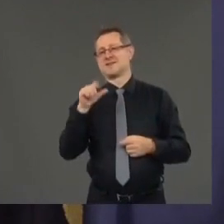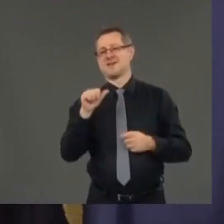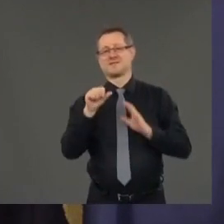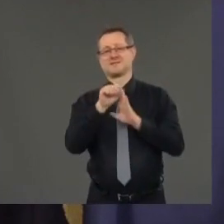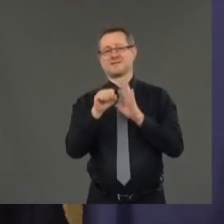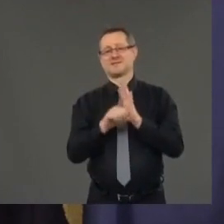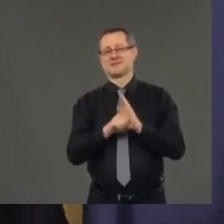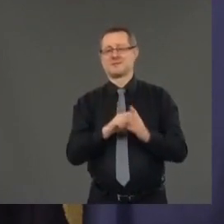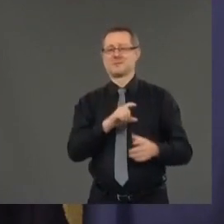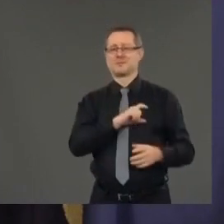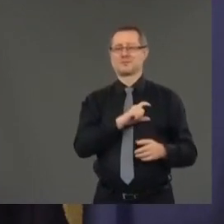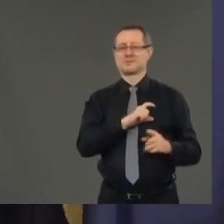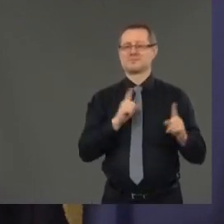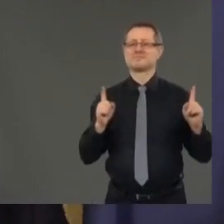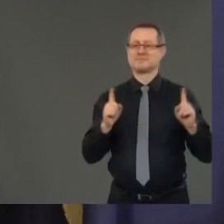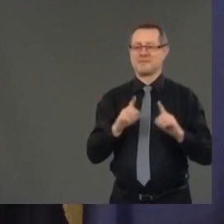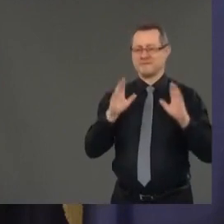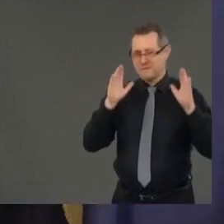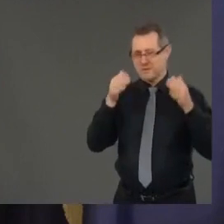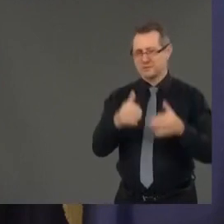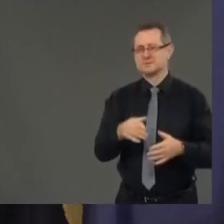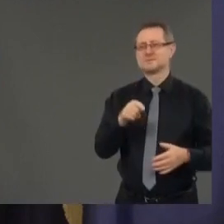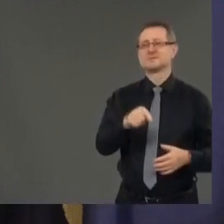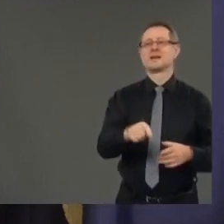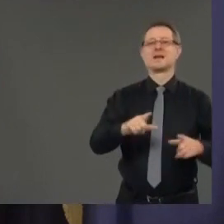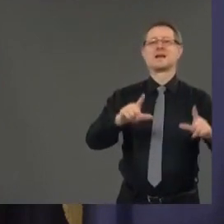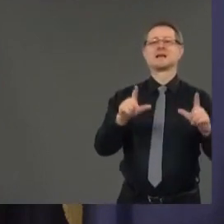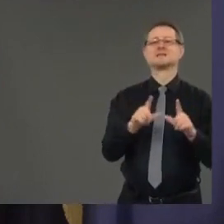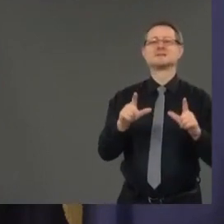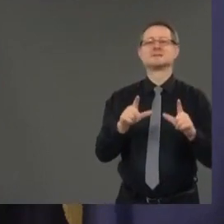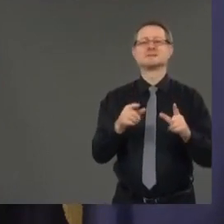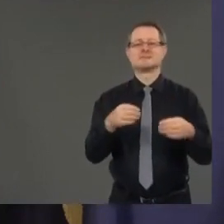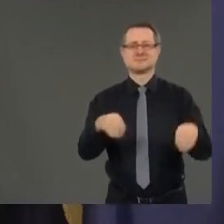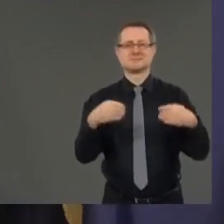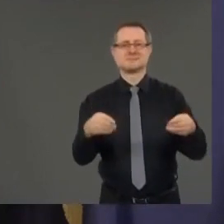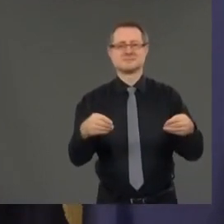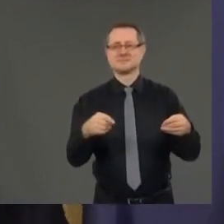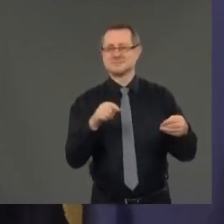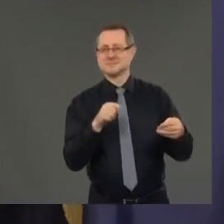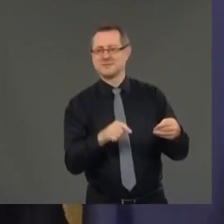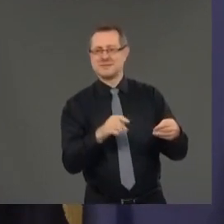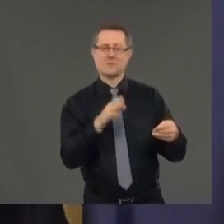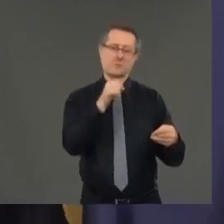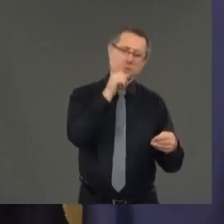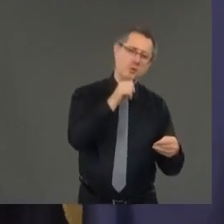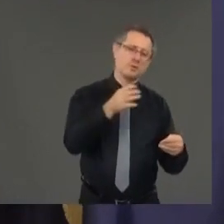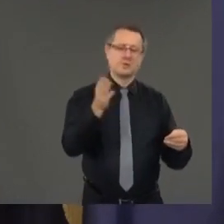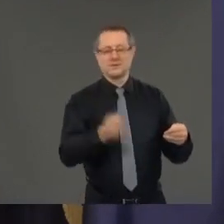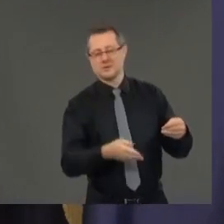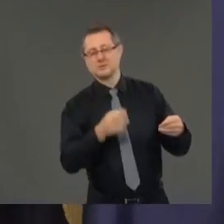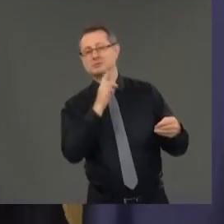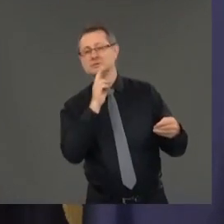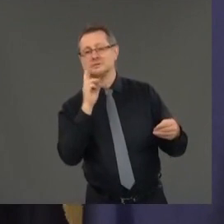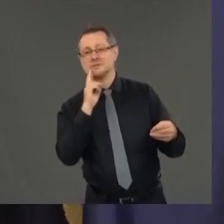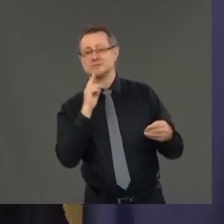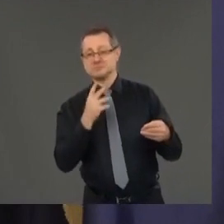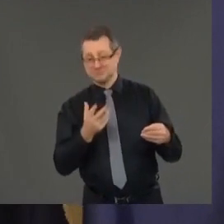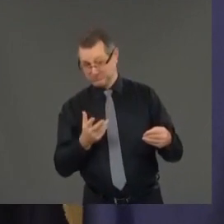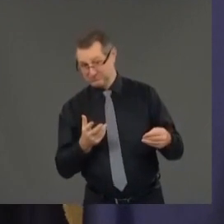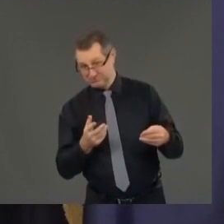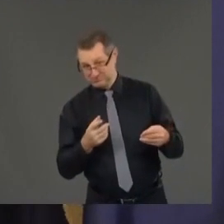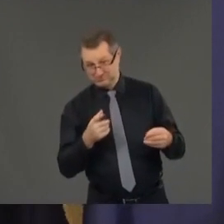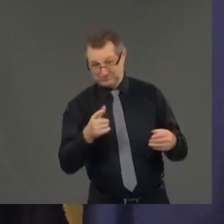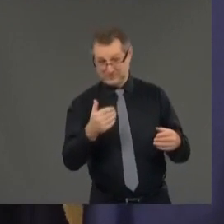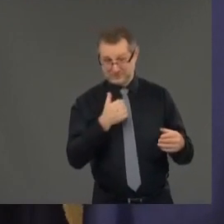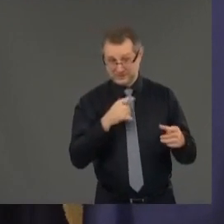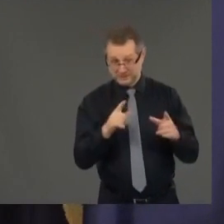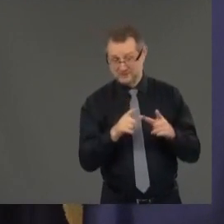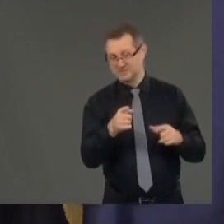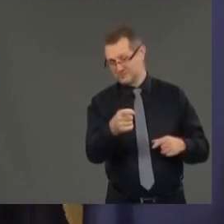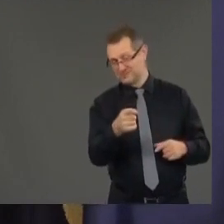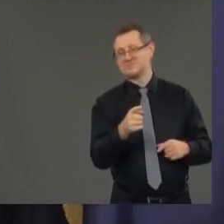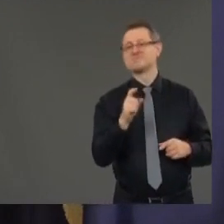YOU SAY HELLO, YOU HOBNOB.